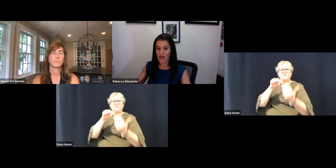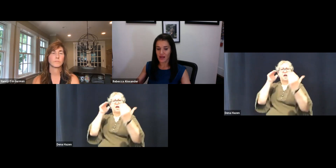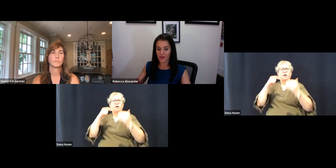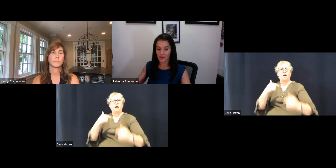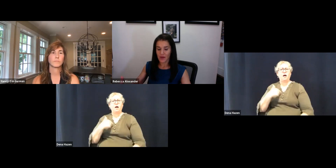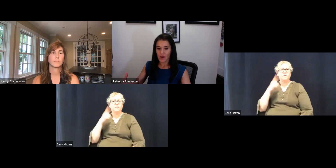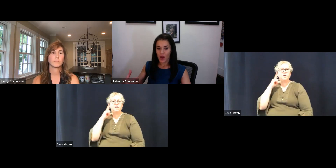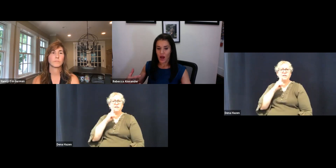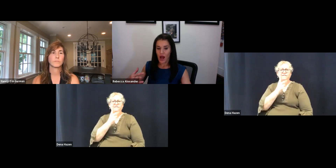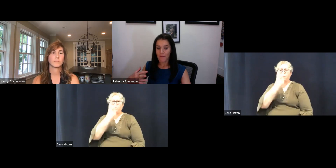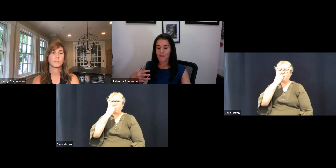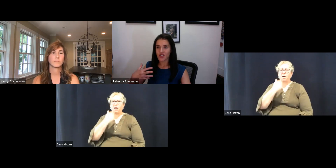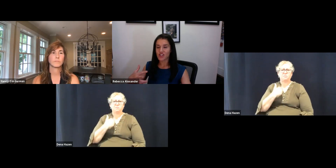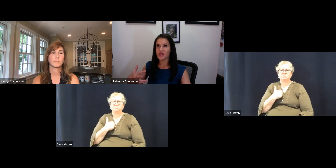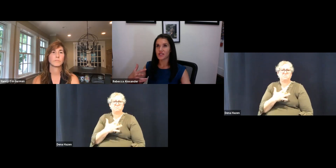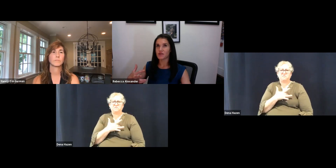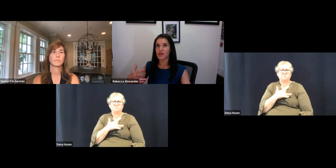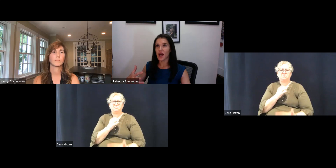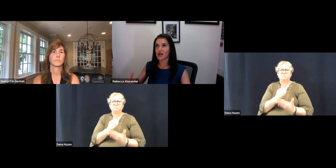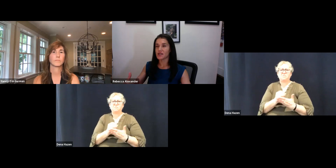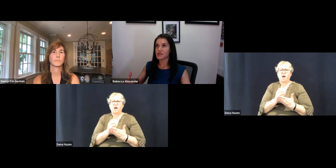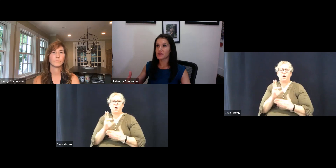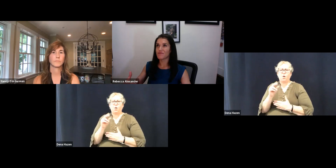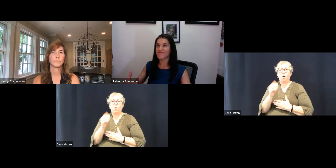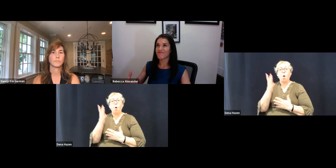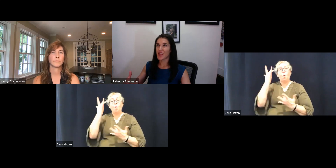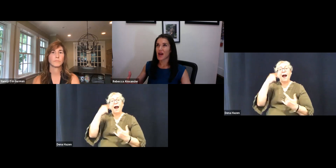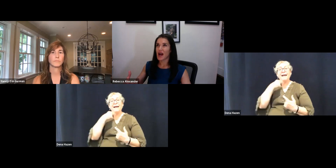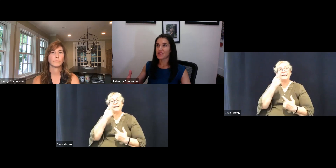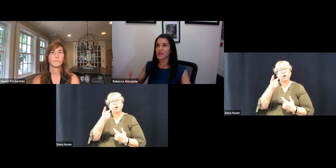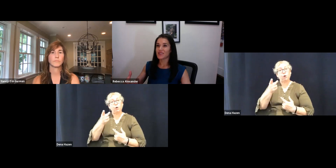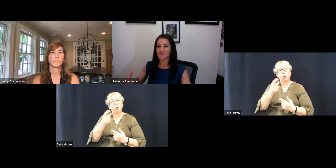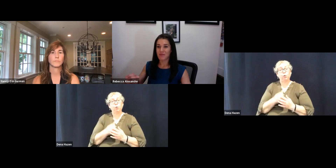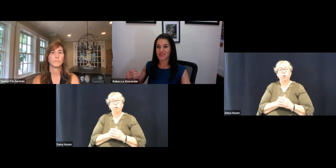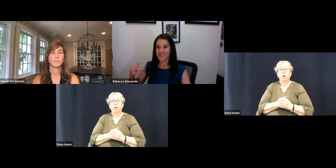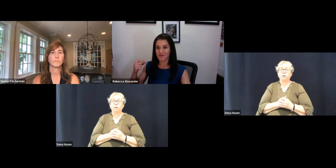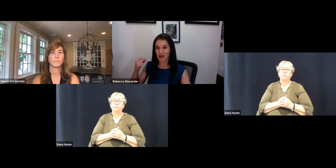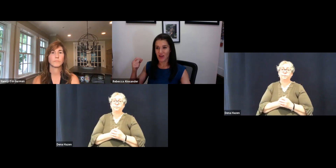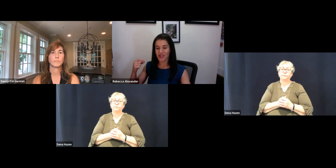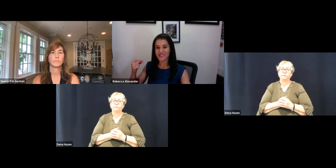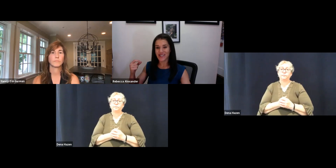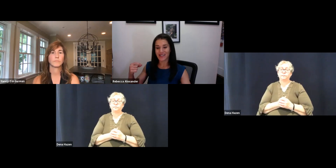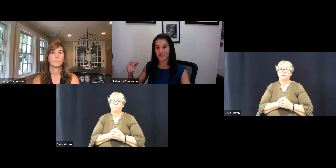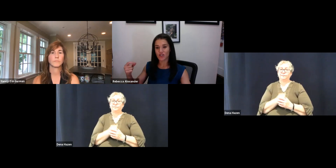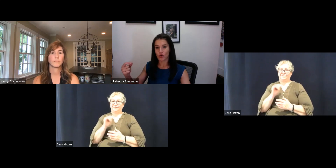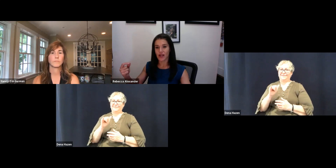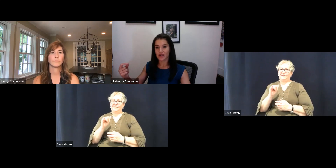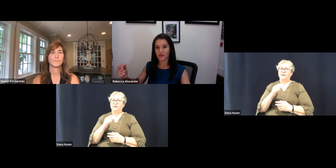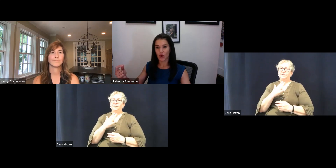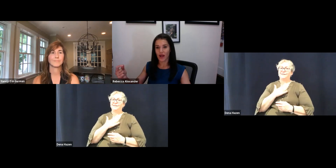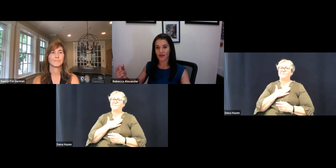And I mention this because I think that maybe this is my very science oriented brain,